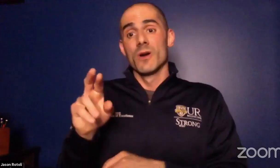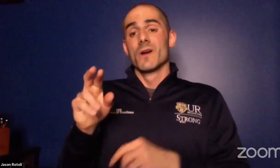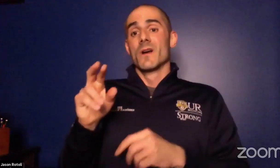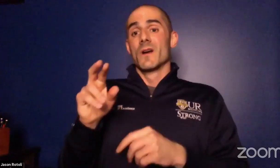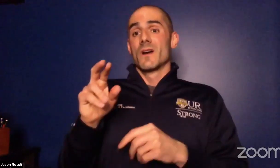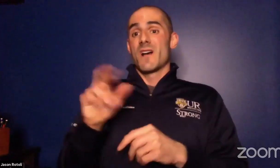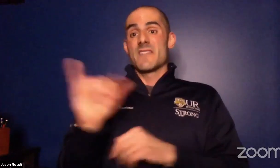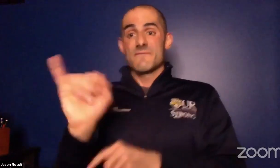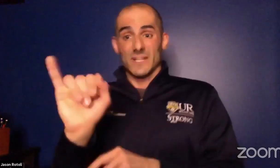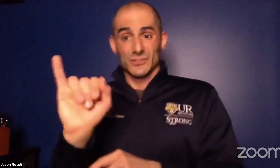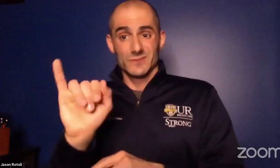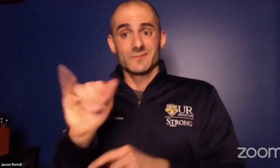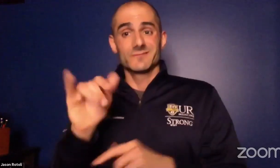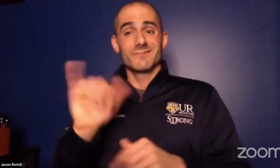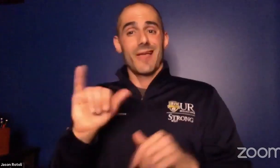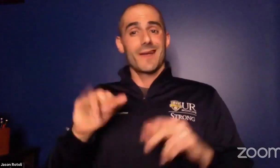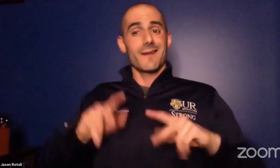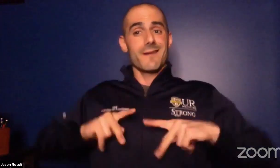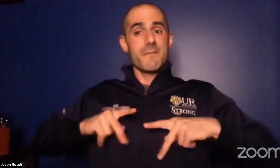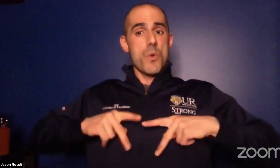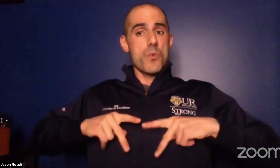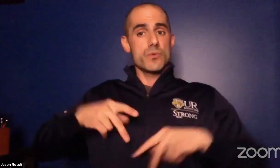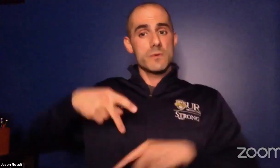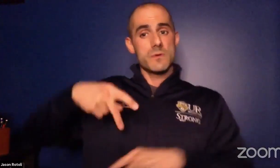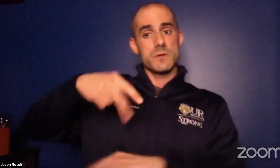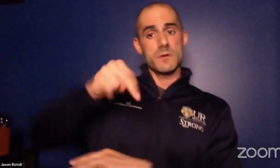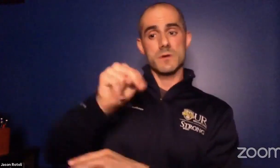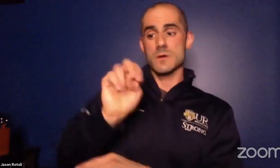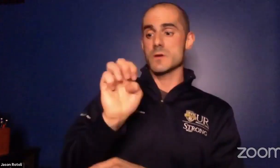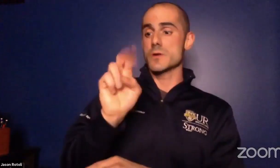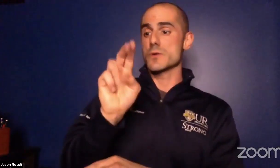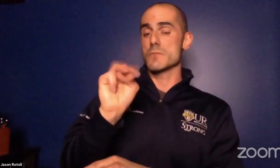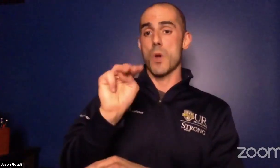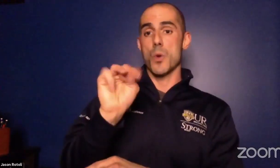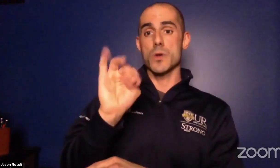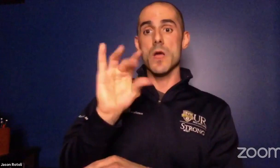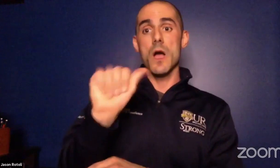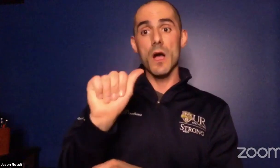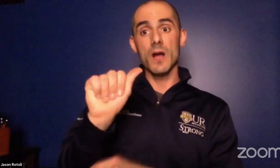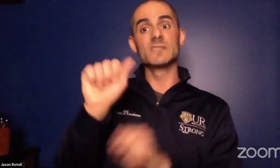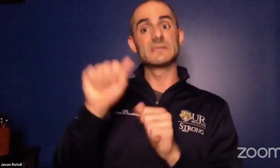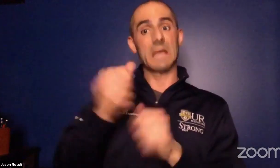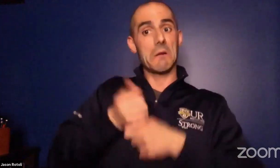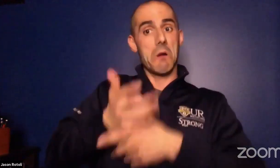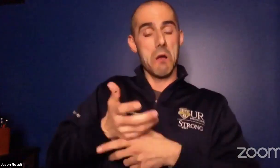have pain in your chest, because sometimes there are blood clots occurring